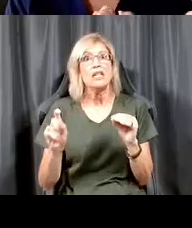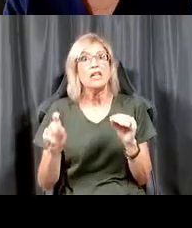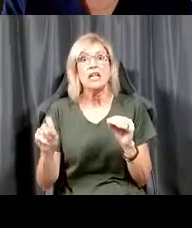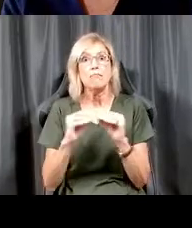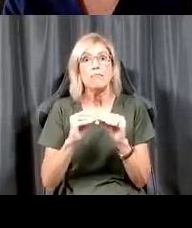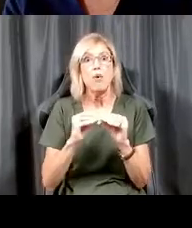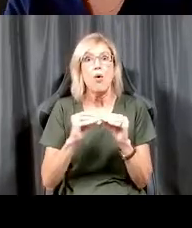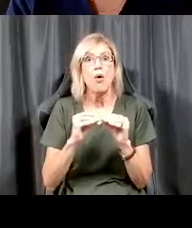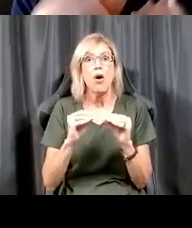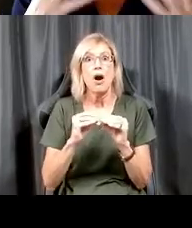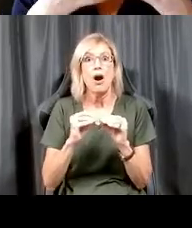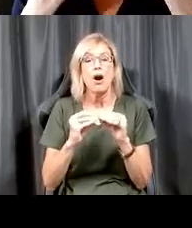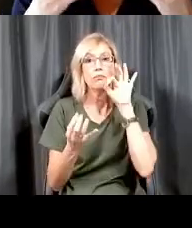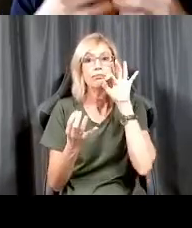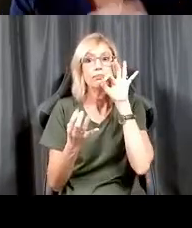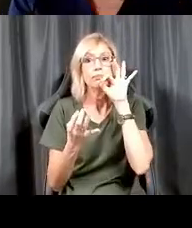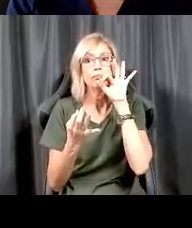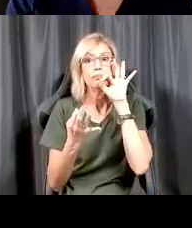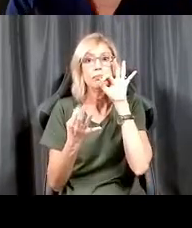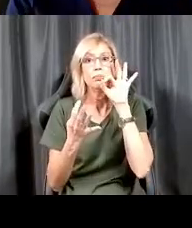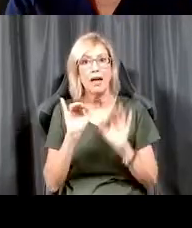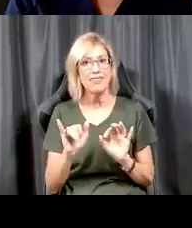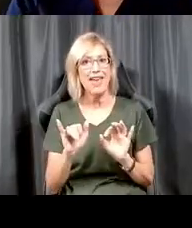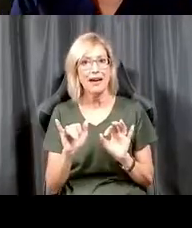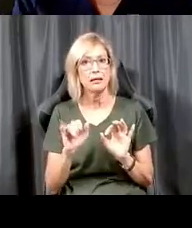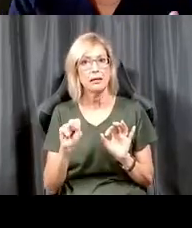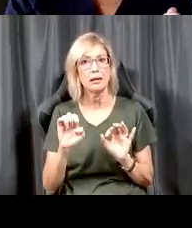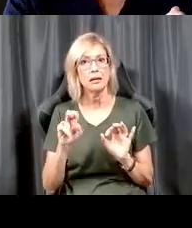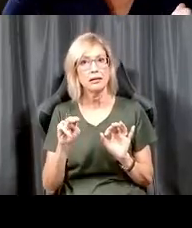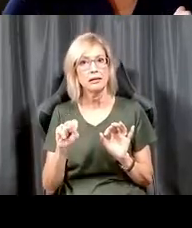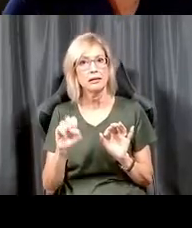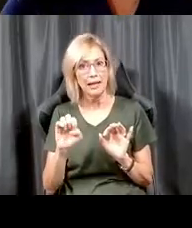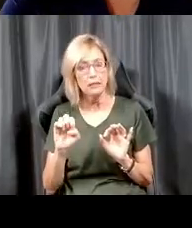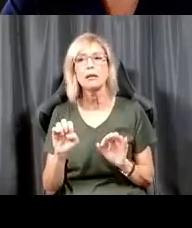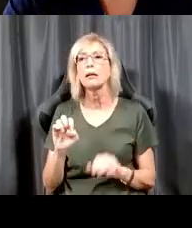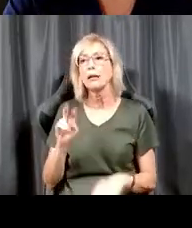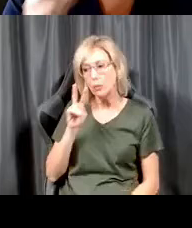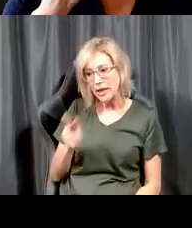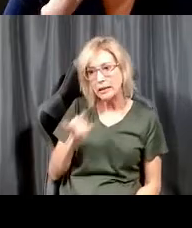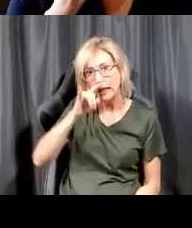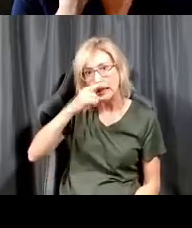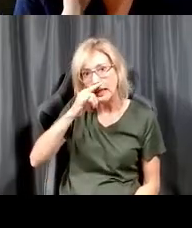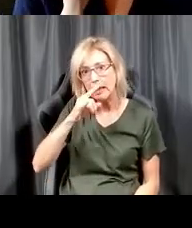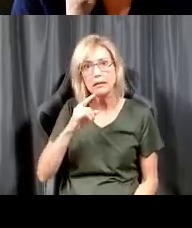input in that sense. So what we see is that kids are constantly putting things in their mouths.